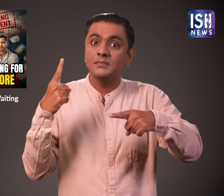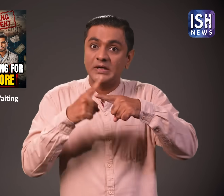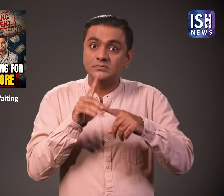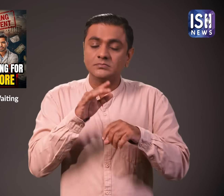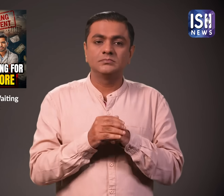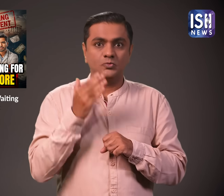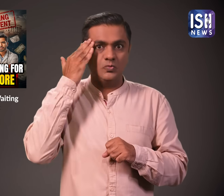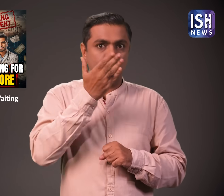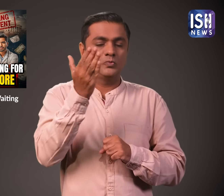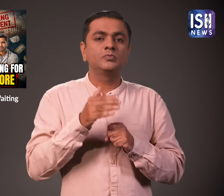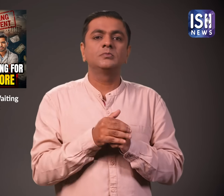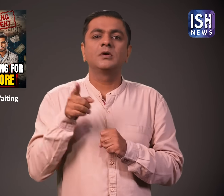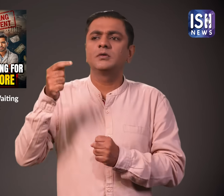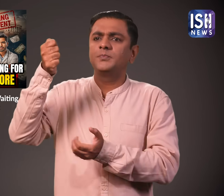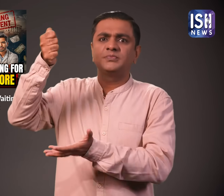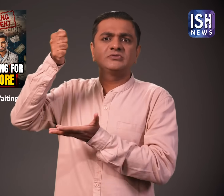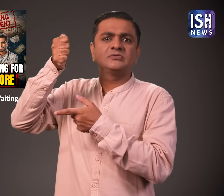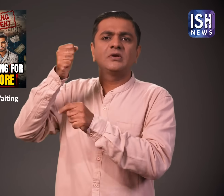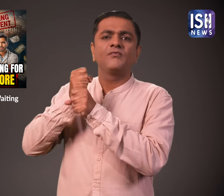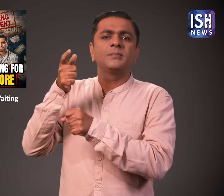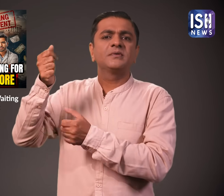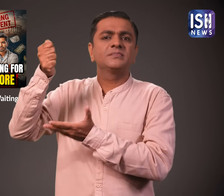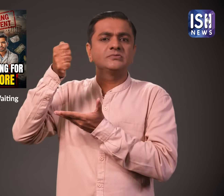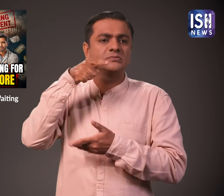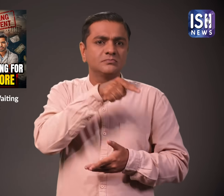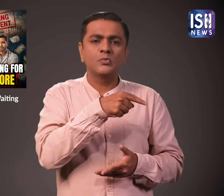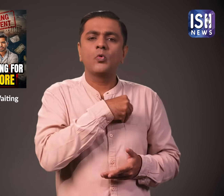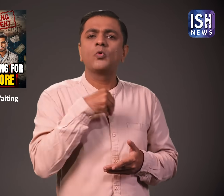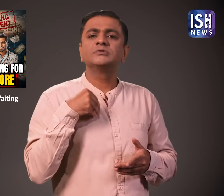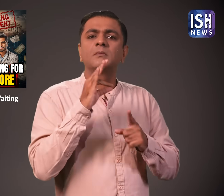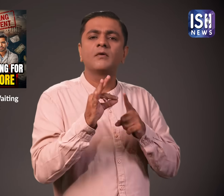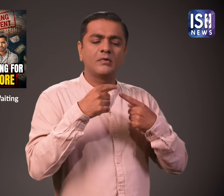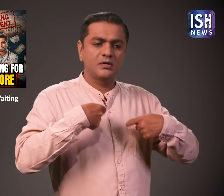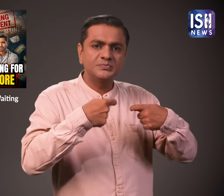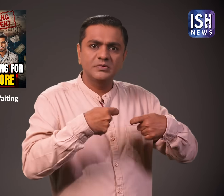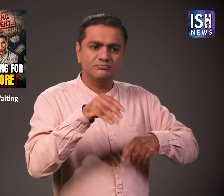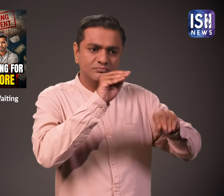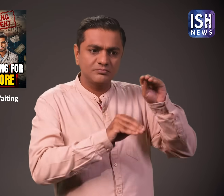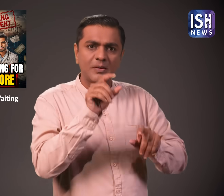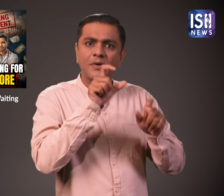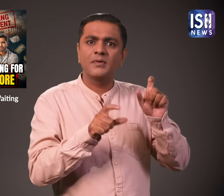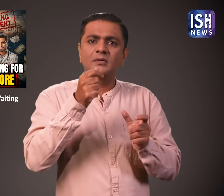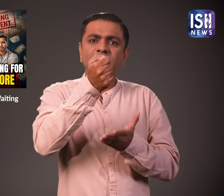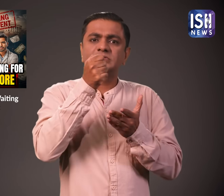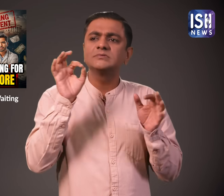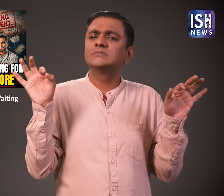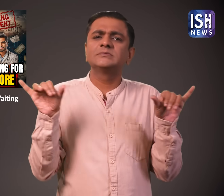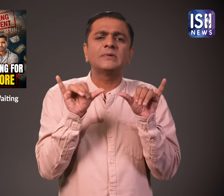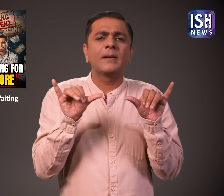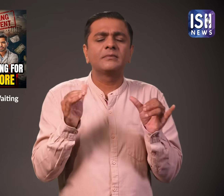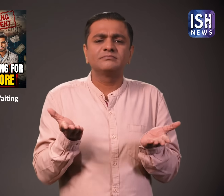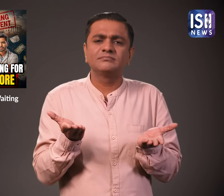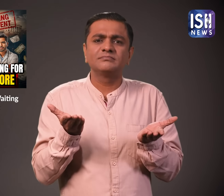The government’s budget must match the real expenses of private hospitals.